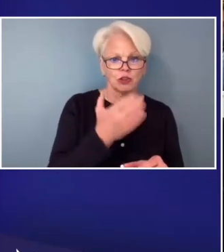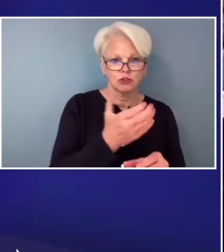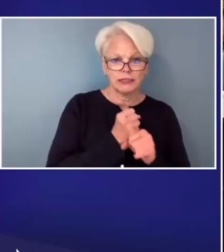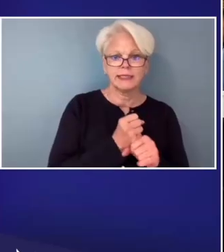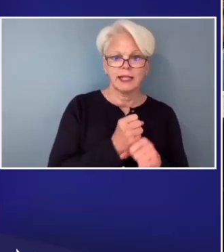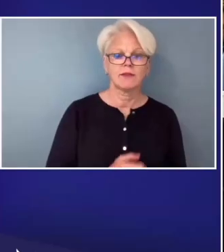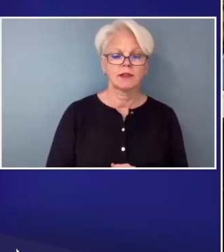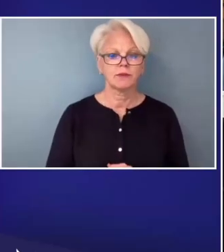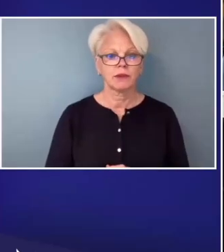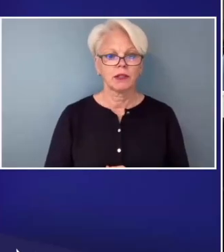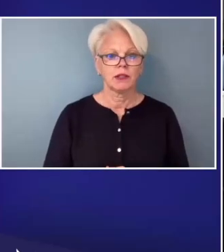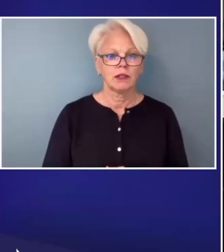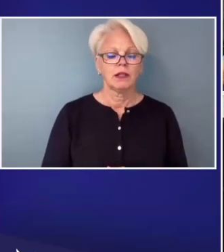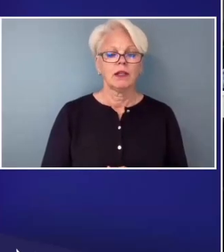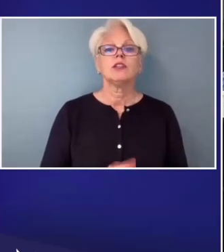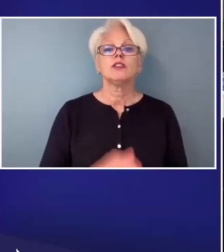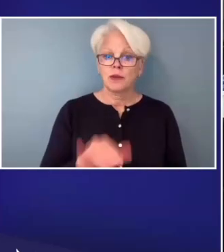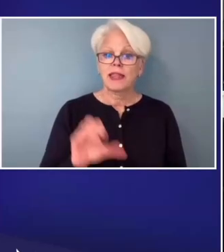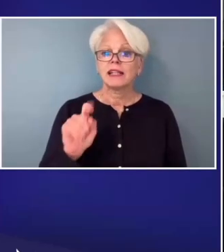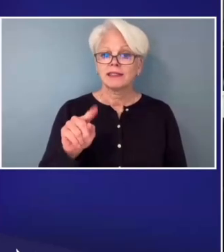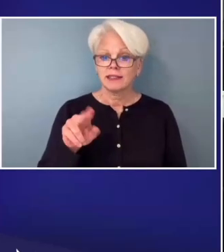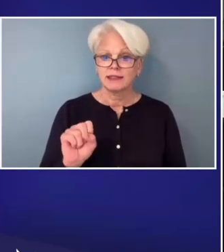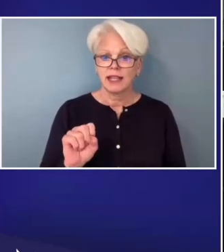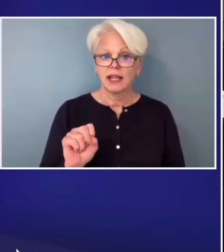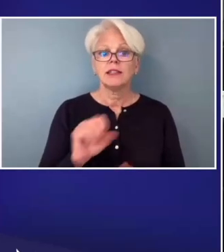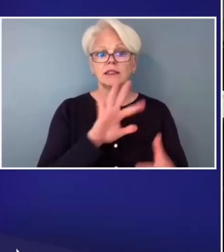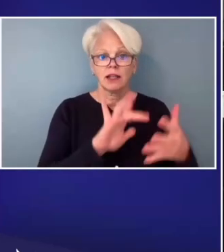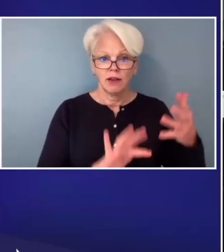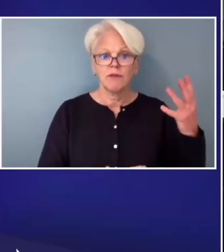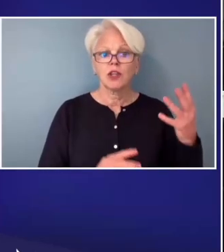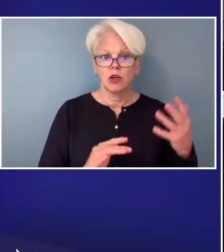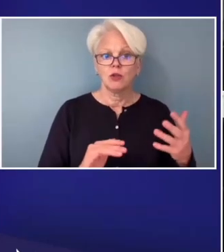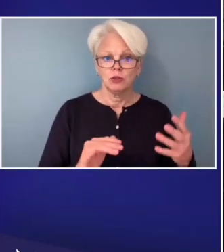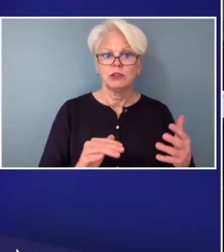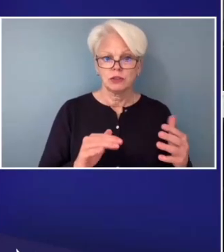And that's the status of the ones that we have received so far.